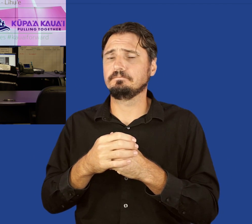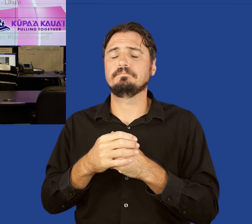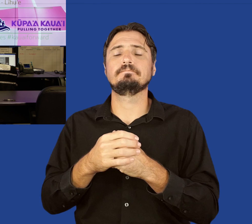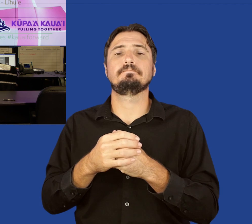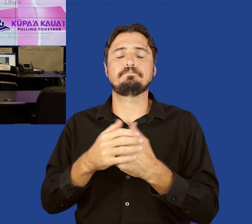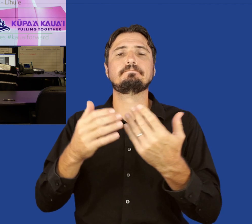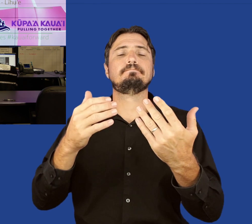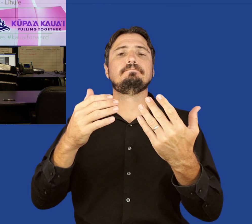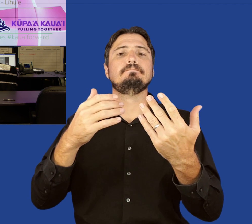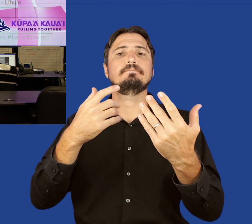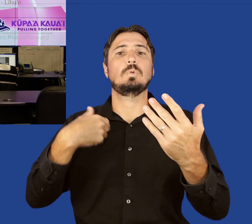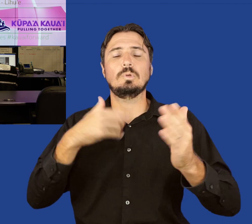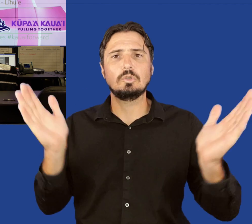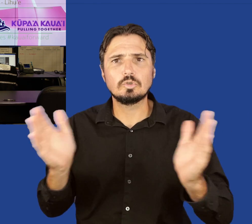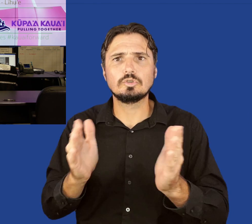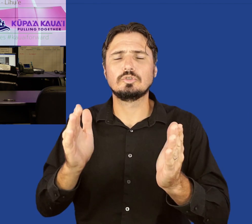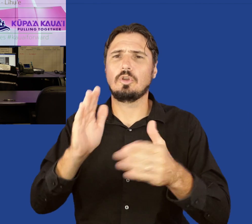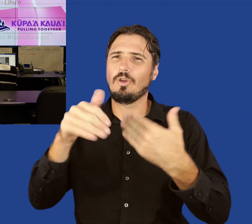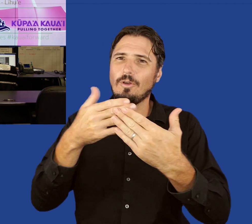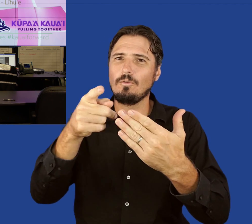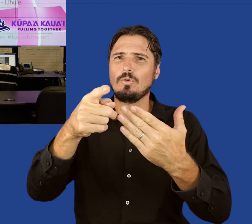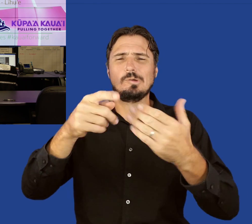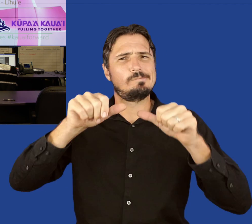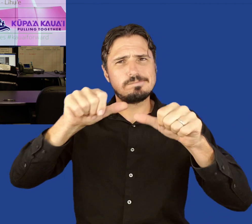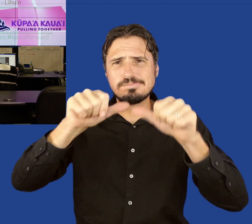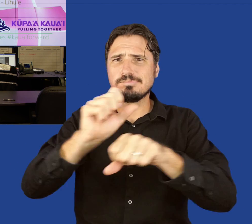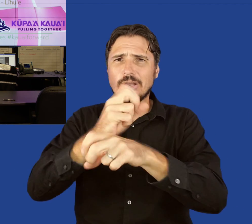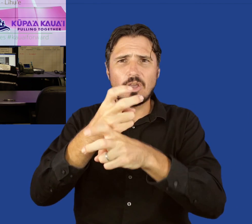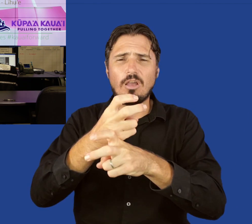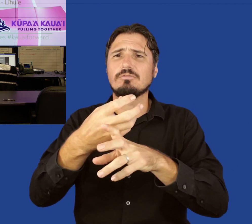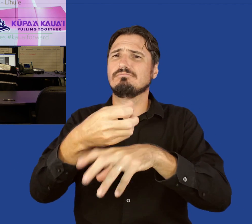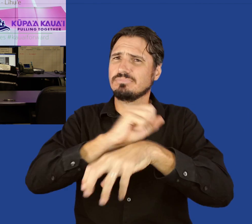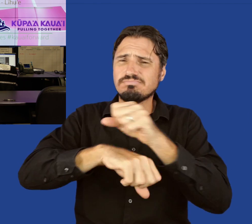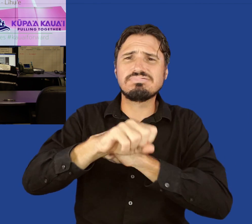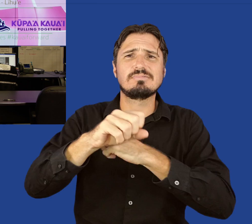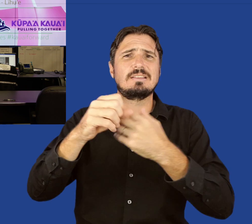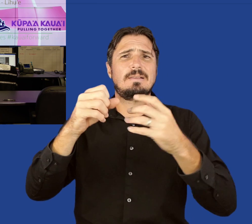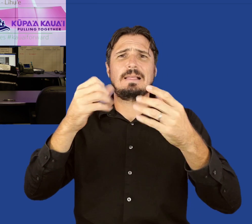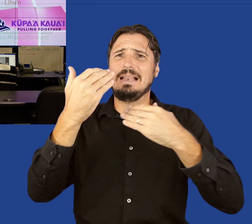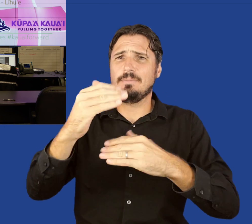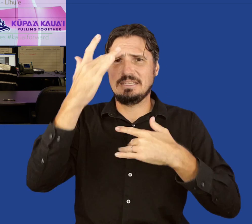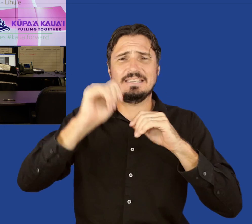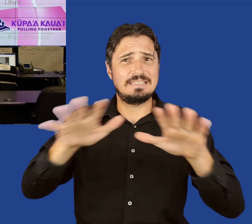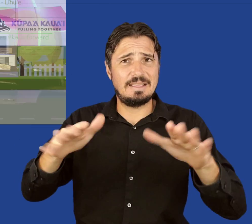We thank you for understanding the role you play in mitigating the spread of COVID-19 on our island….please continue to…